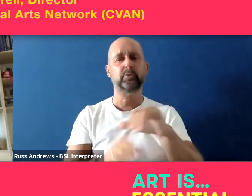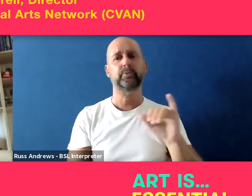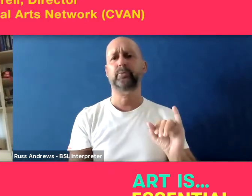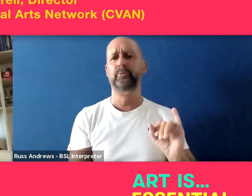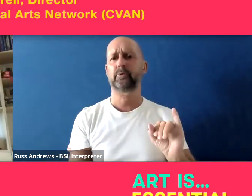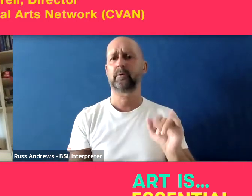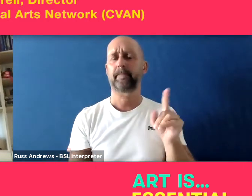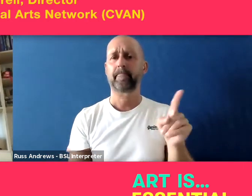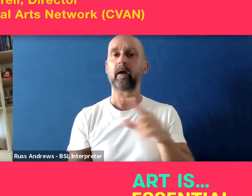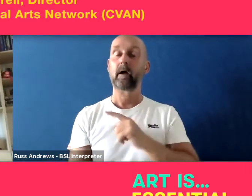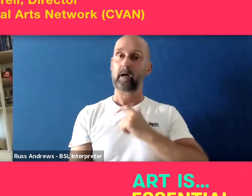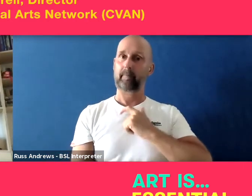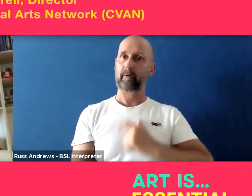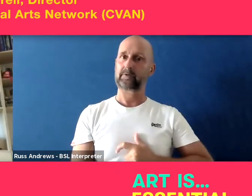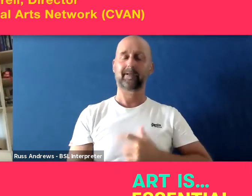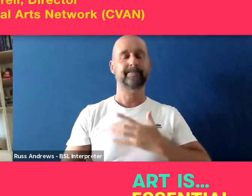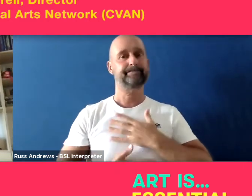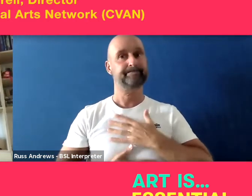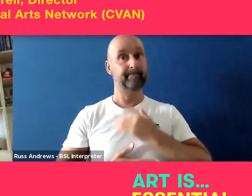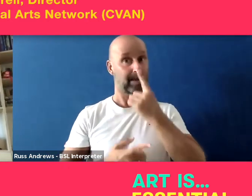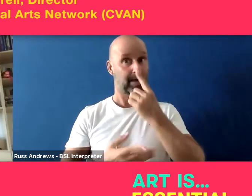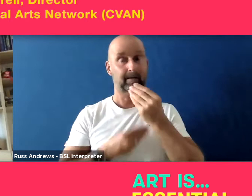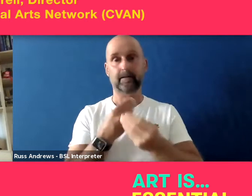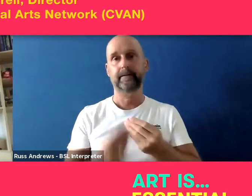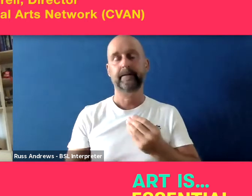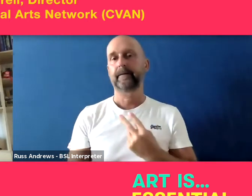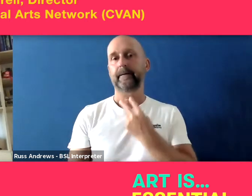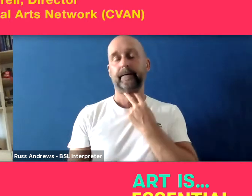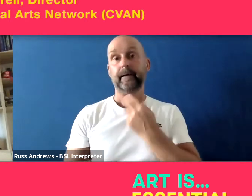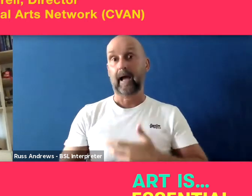I personally can’t tell you - how disheartening, angry and concerned I am.